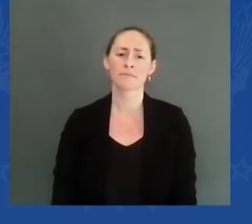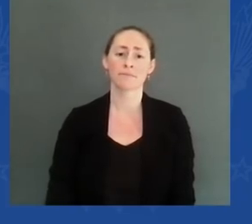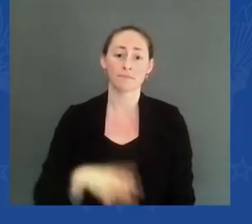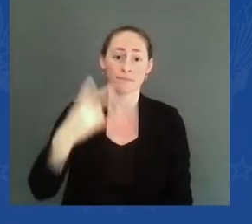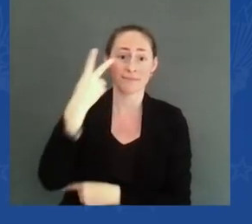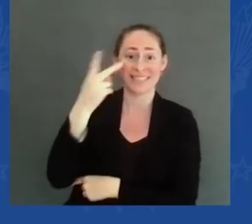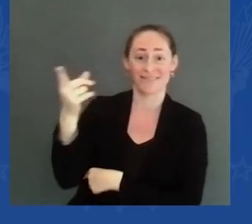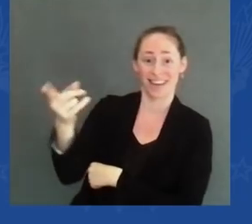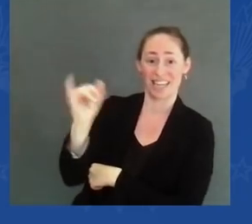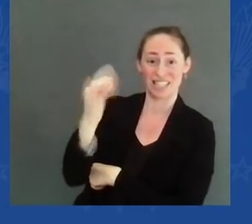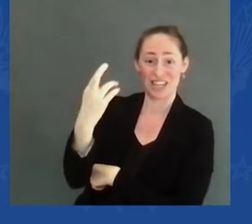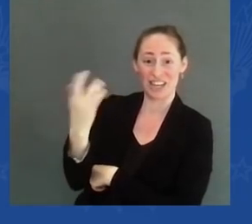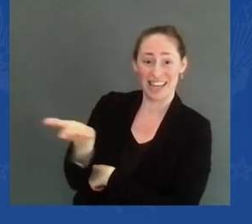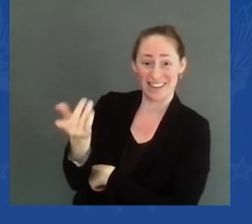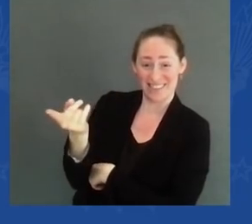Junior is here. Junior is in the house.